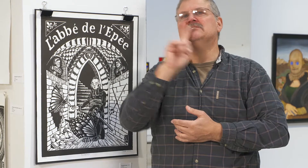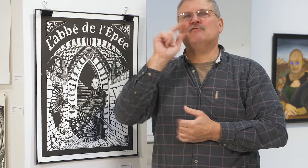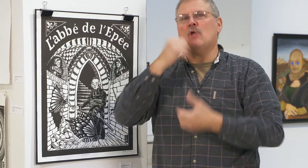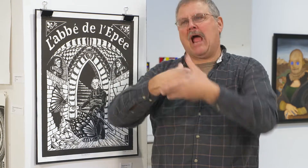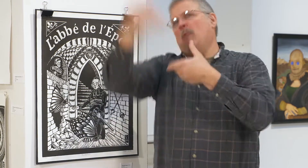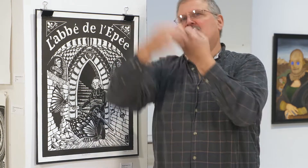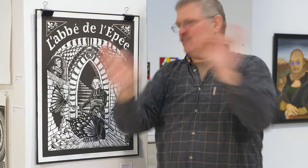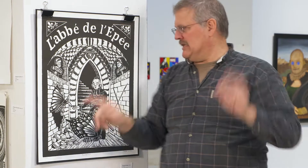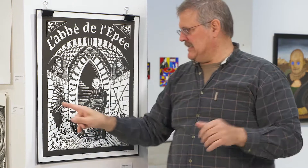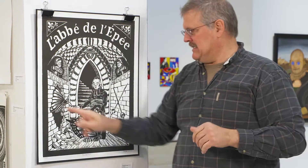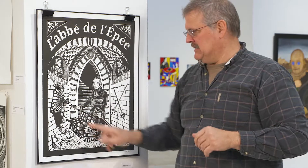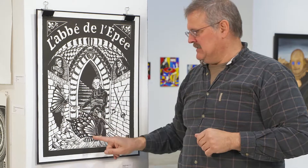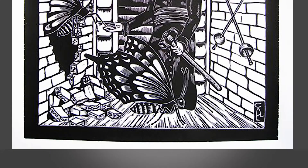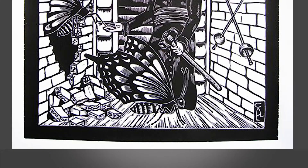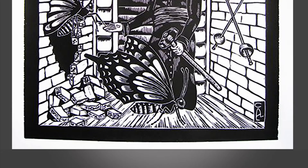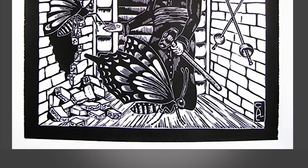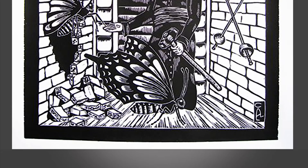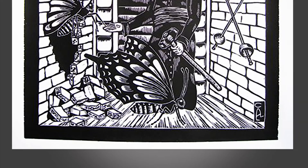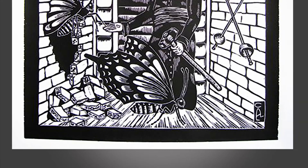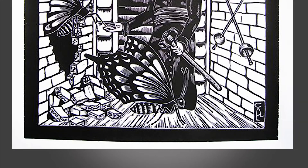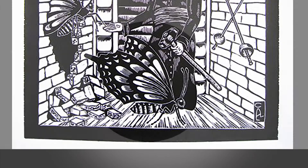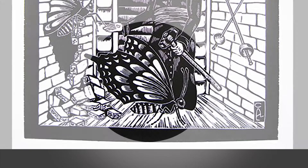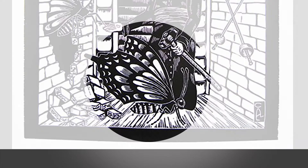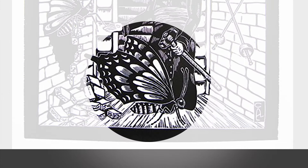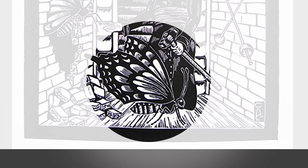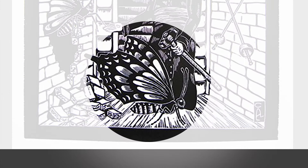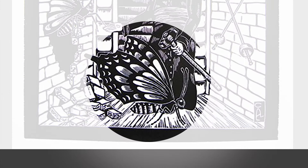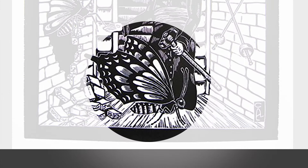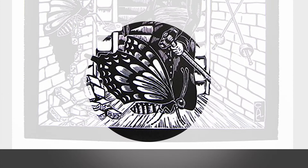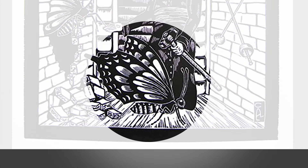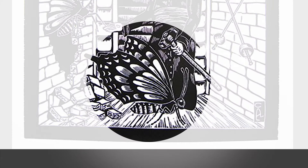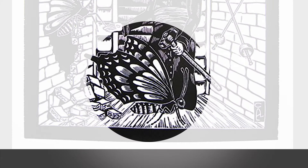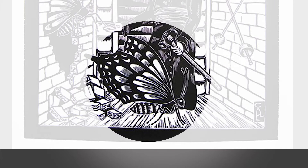The butterflies represent the two deaf French girls who are now free.